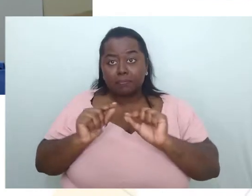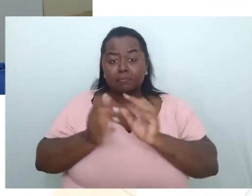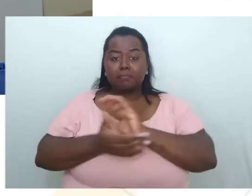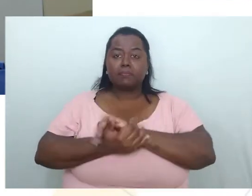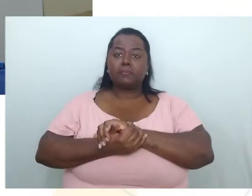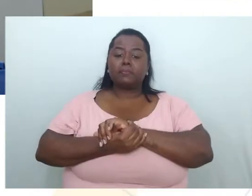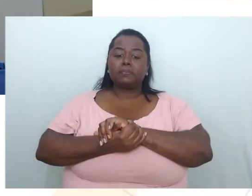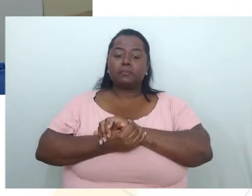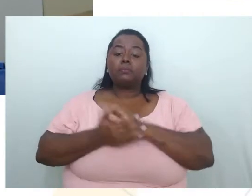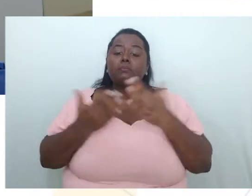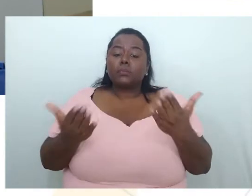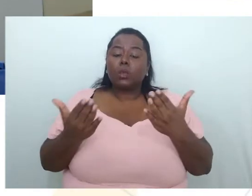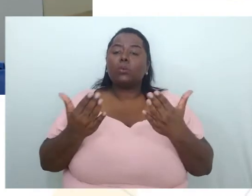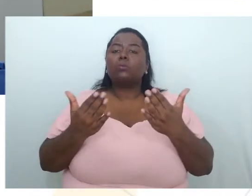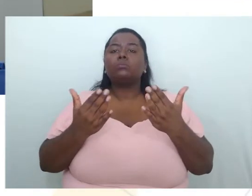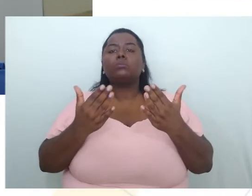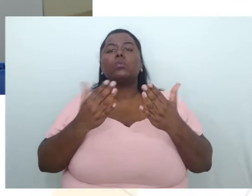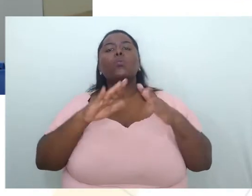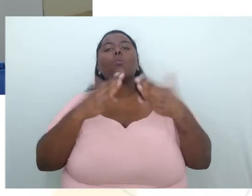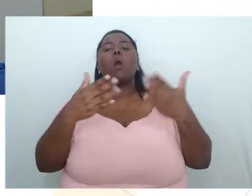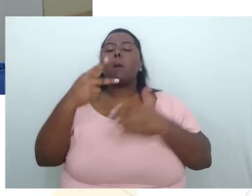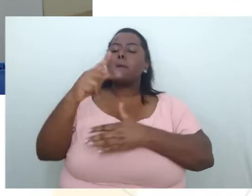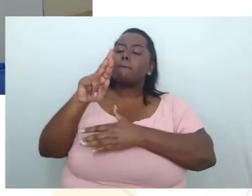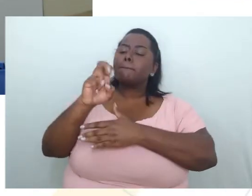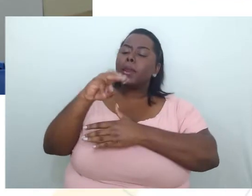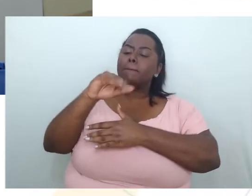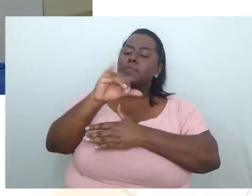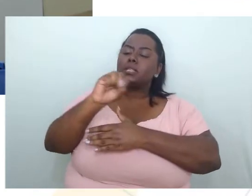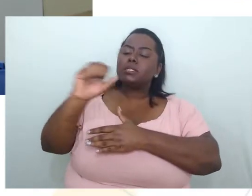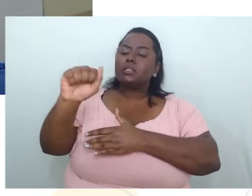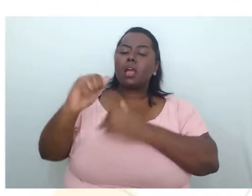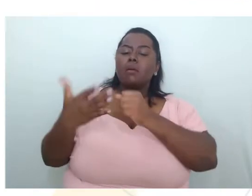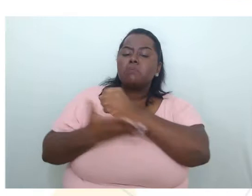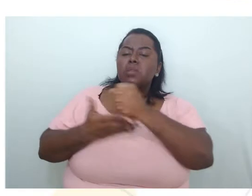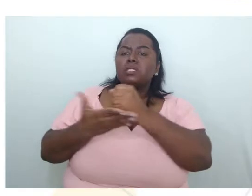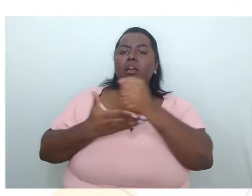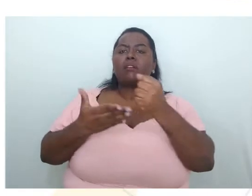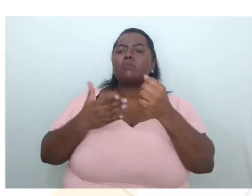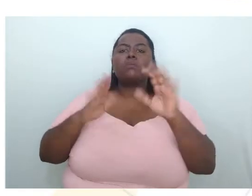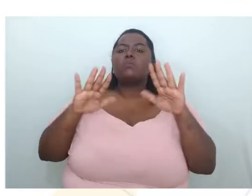So what is the premise, what is the fundamental idea, and it is this